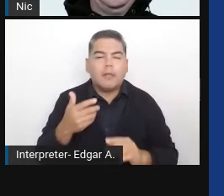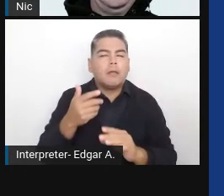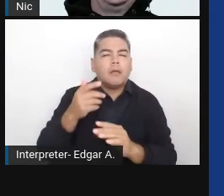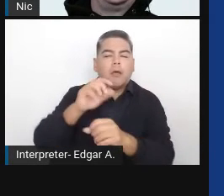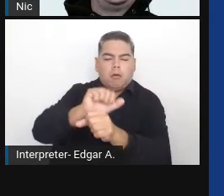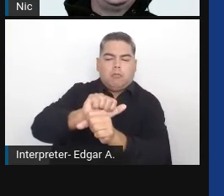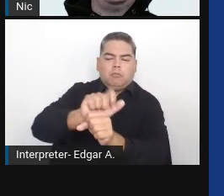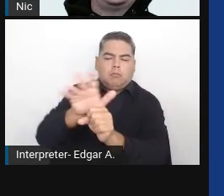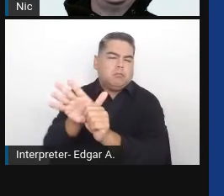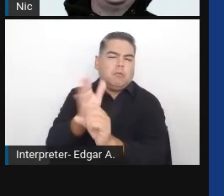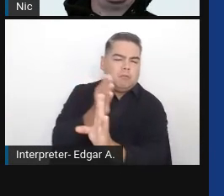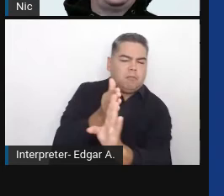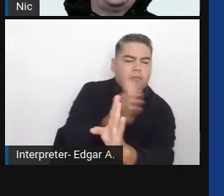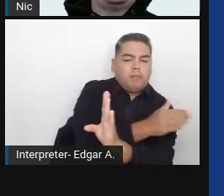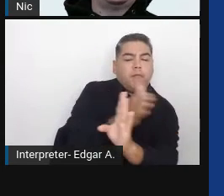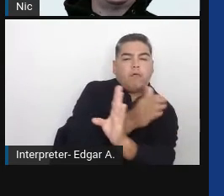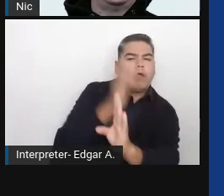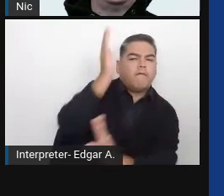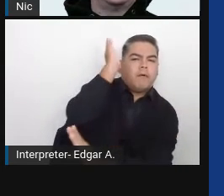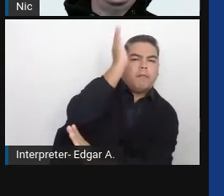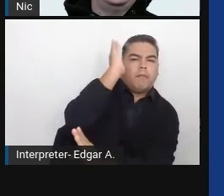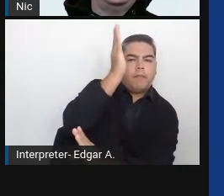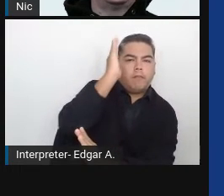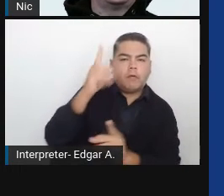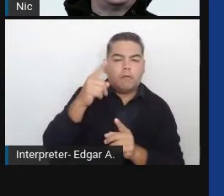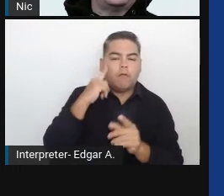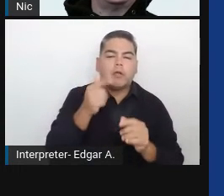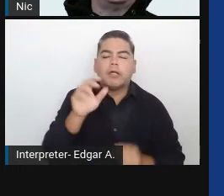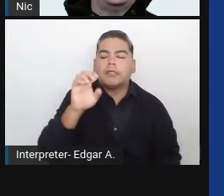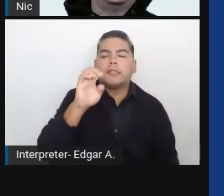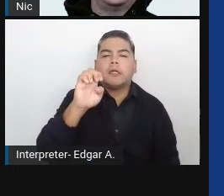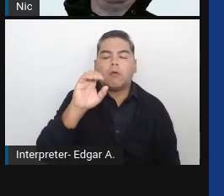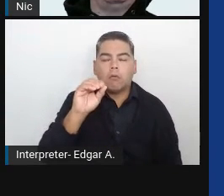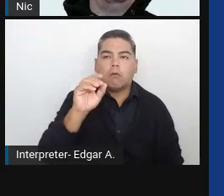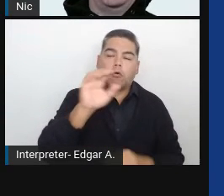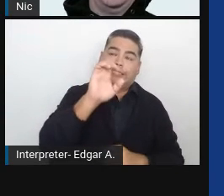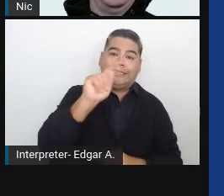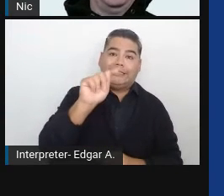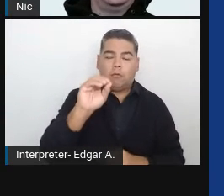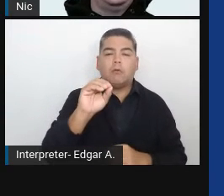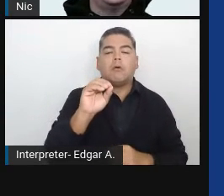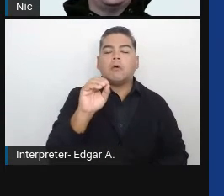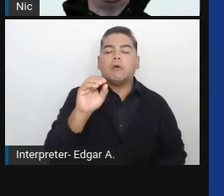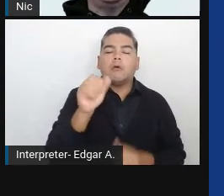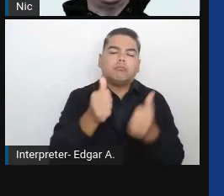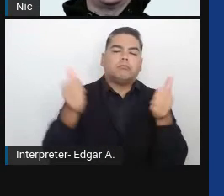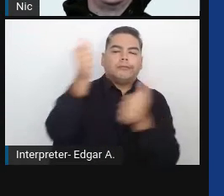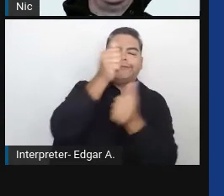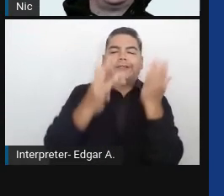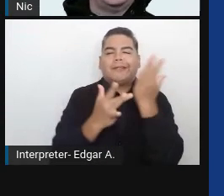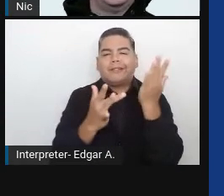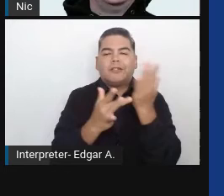and the Chief Technical Officer of a company was surprised to hear that blind people use computers.